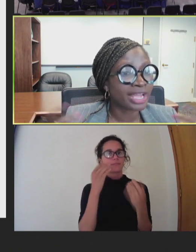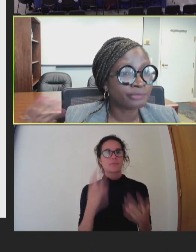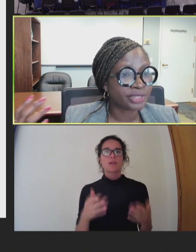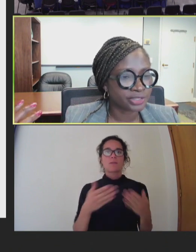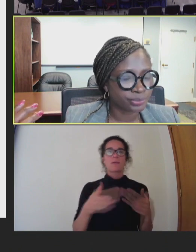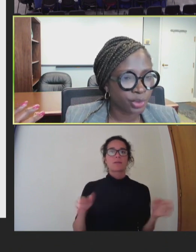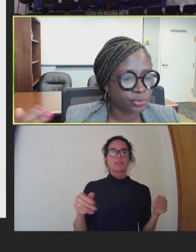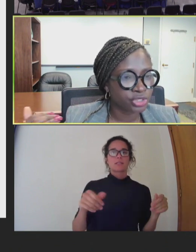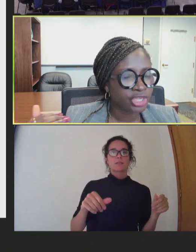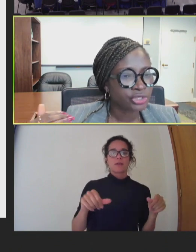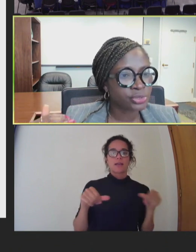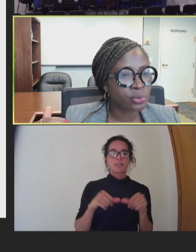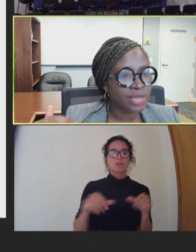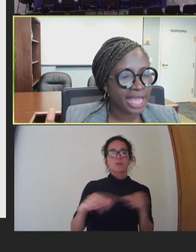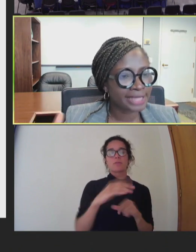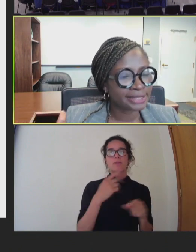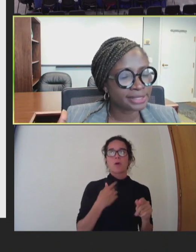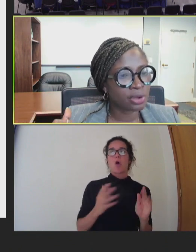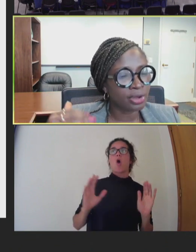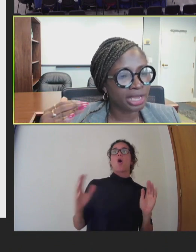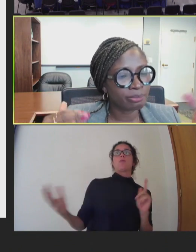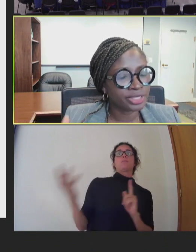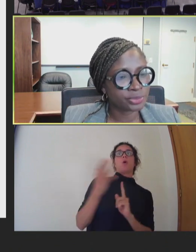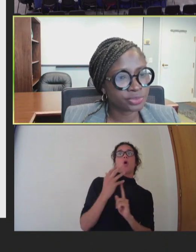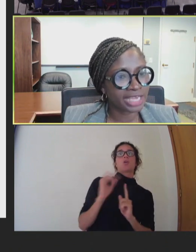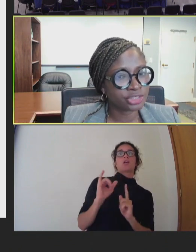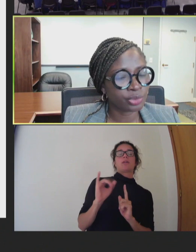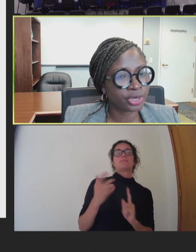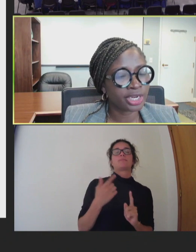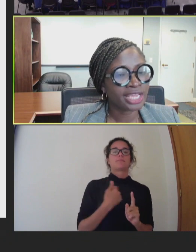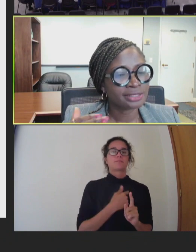we have been exposed." So, we had to, on our measles dashboard,